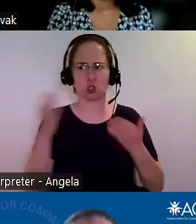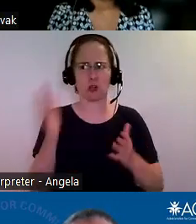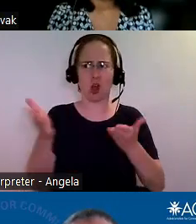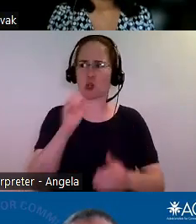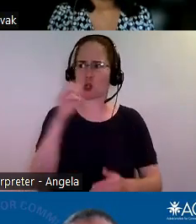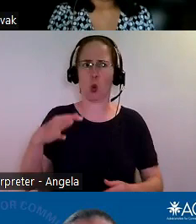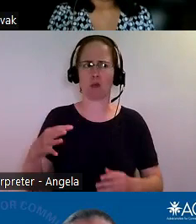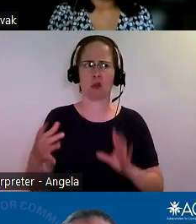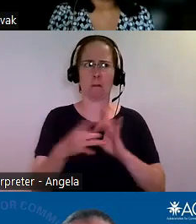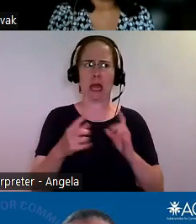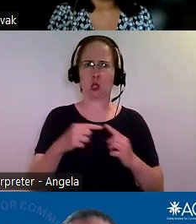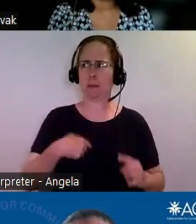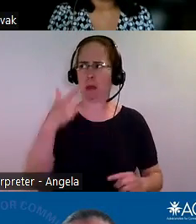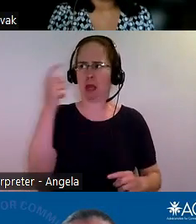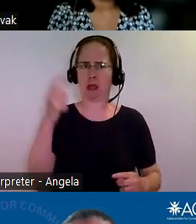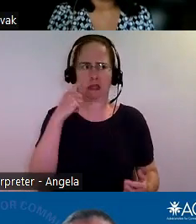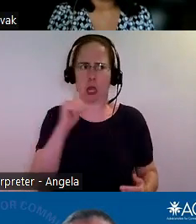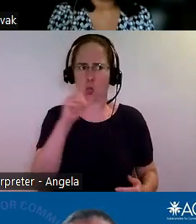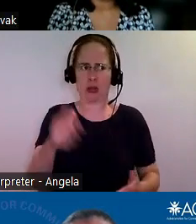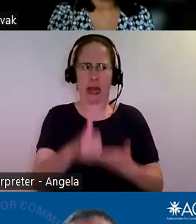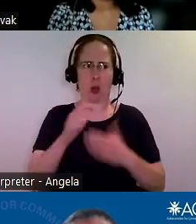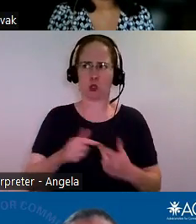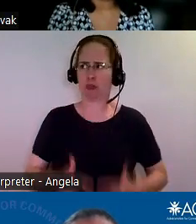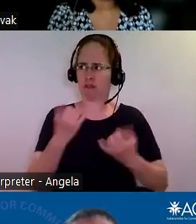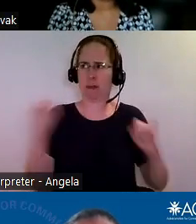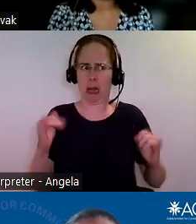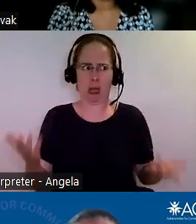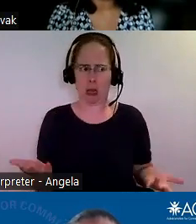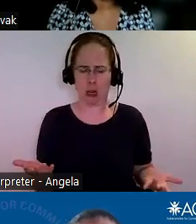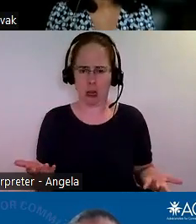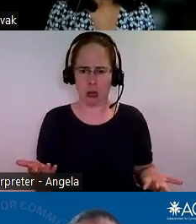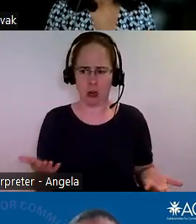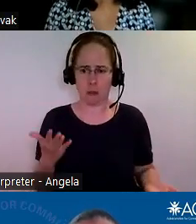because they might not be thinking that they need help to live independently?